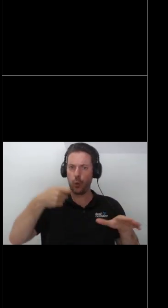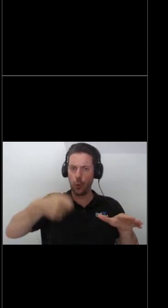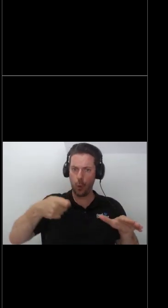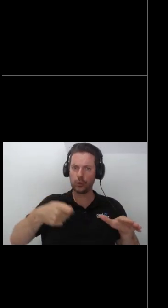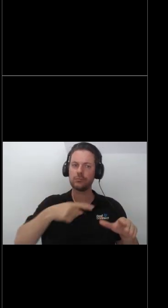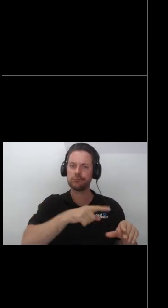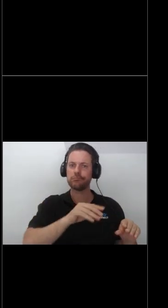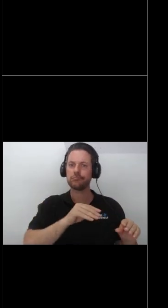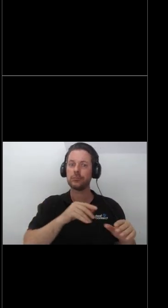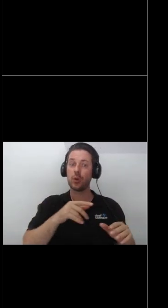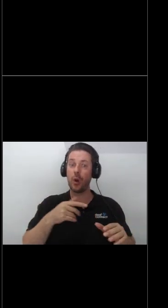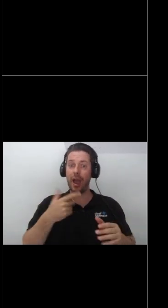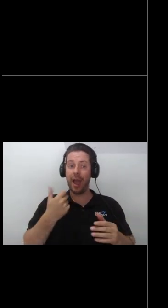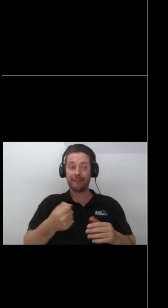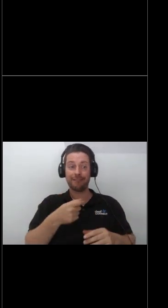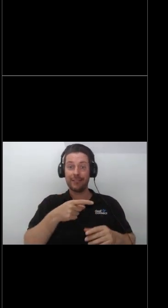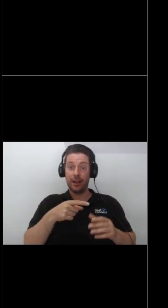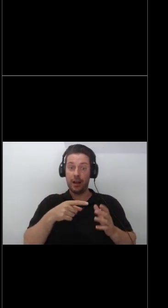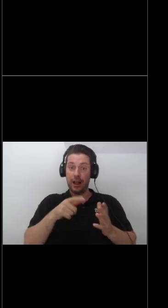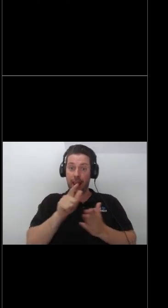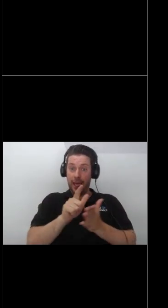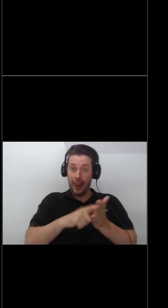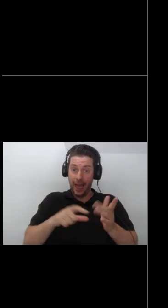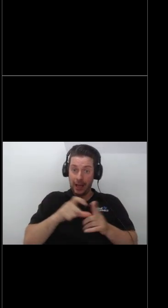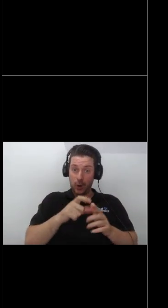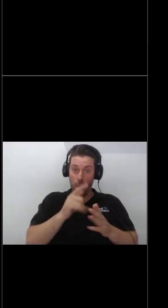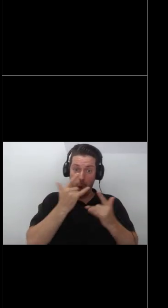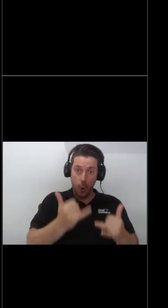lawyers and suppliers doing legal aid work